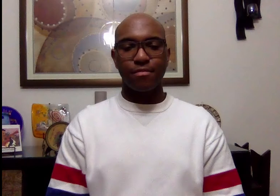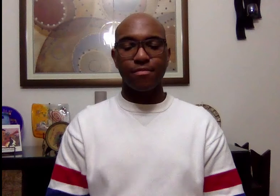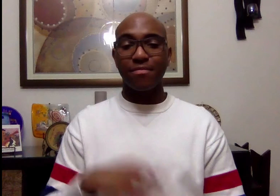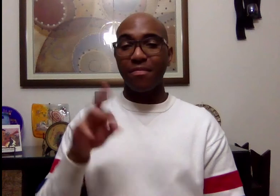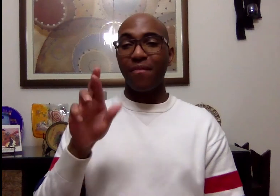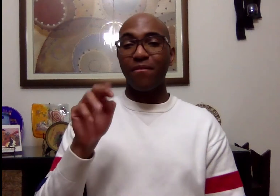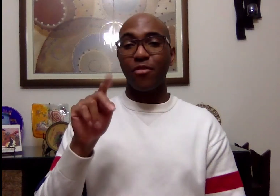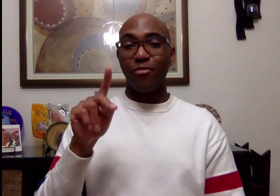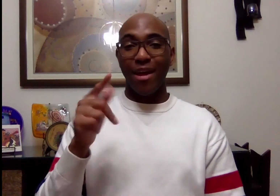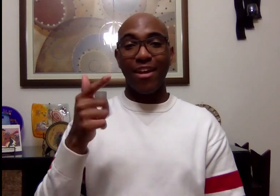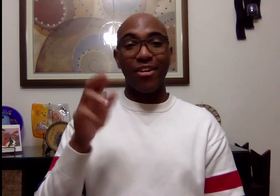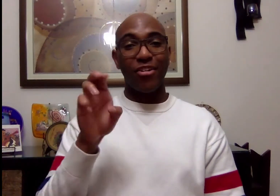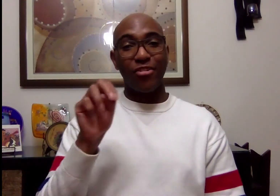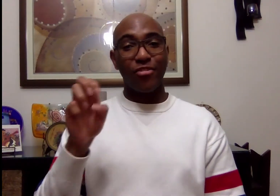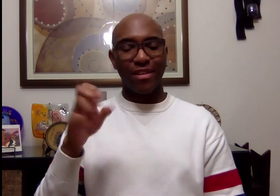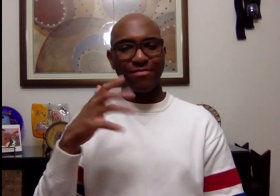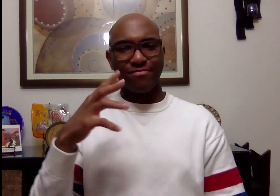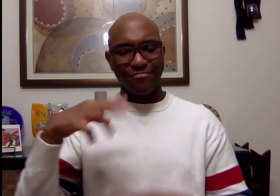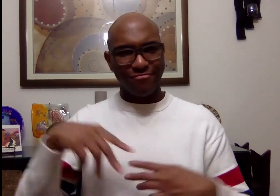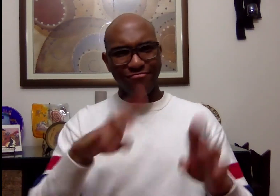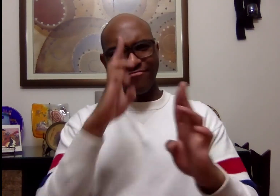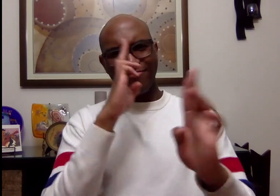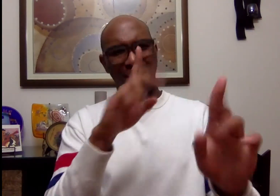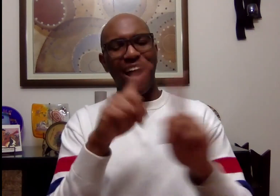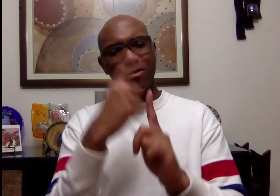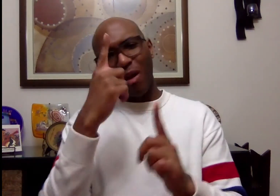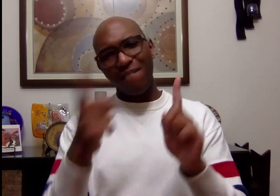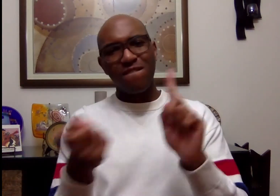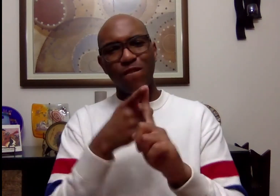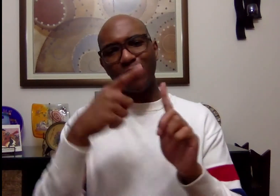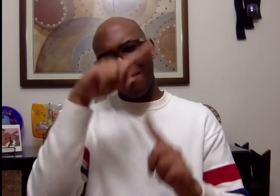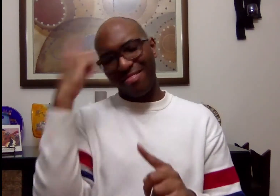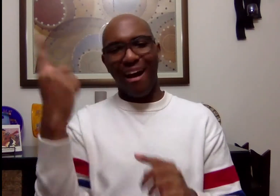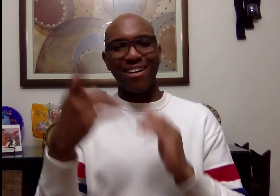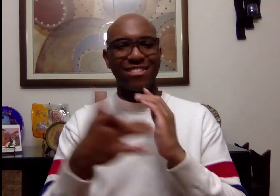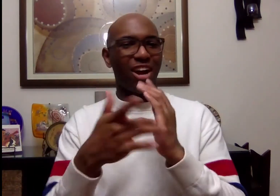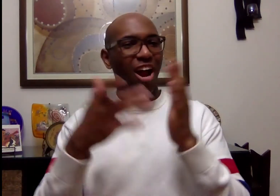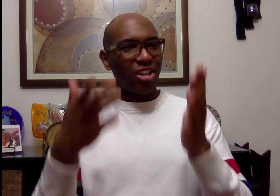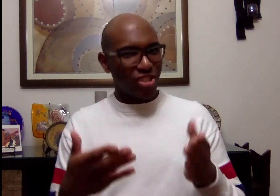Frank Greene has been hailed as one of the first black technologists,